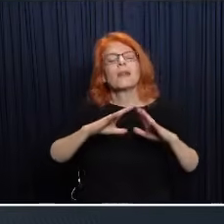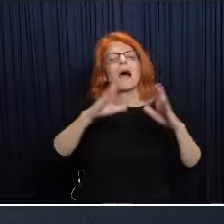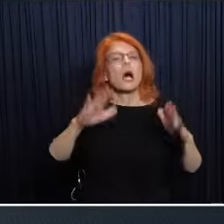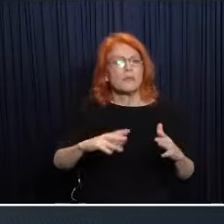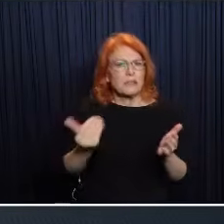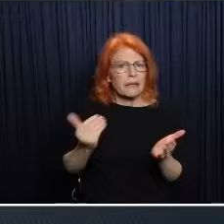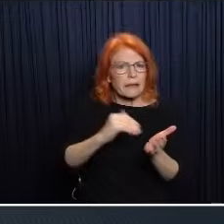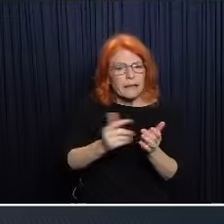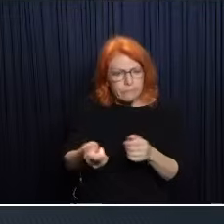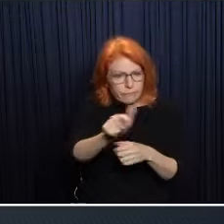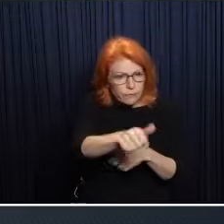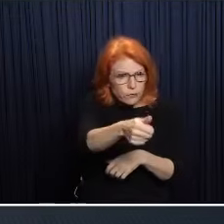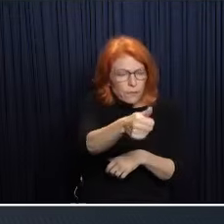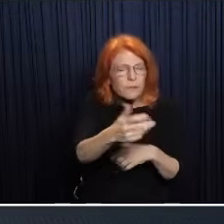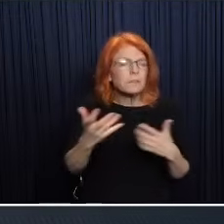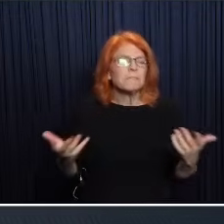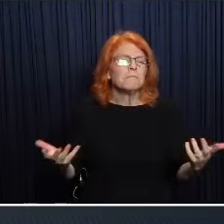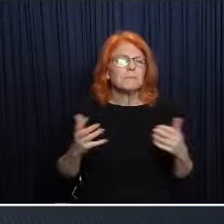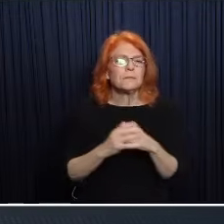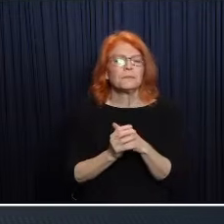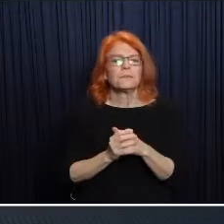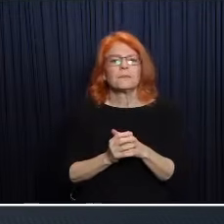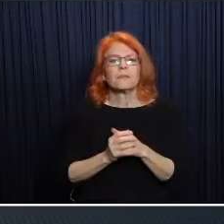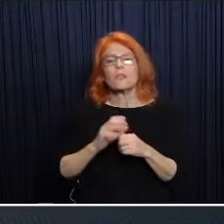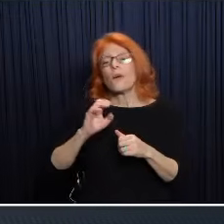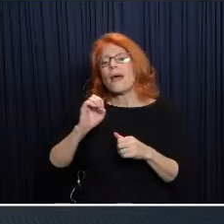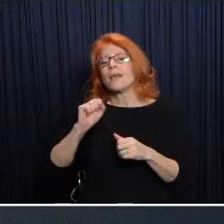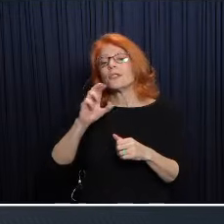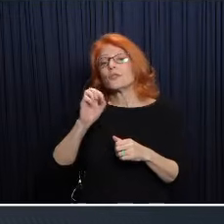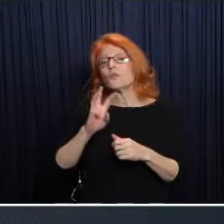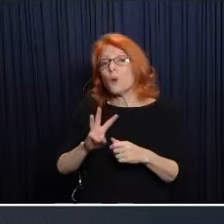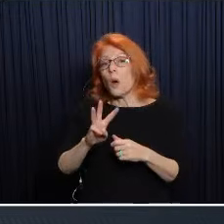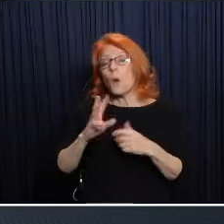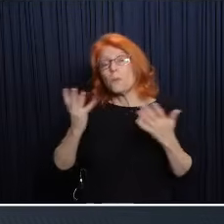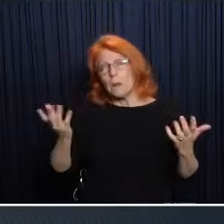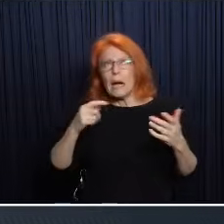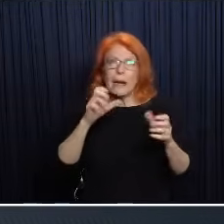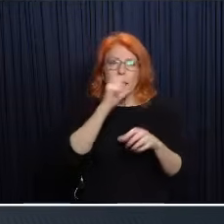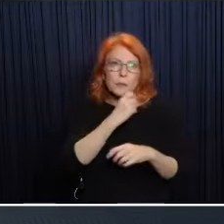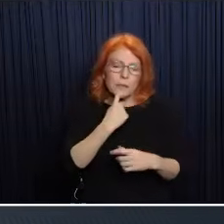MR. TROBOUGH, LET'S PLAY OFF